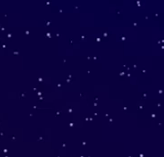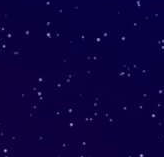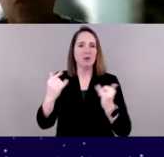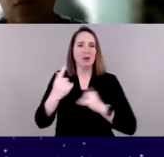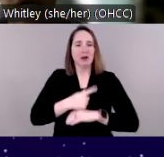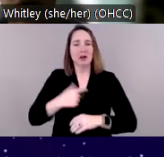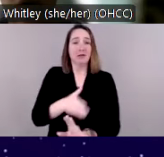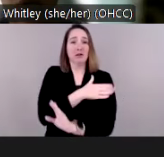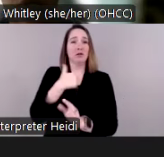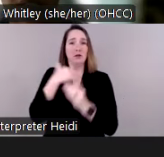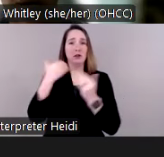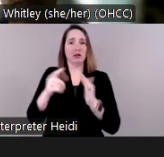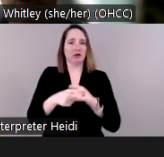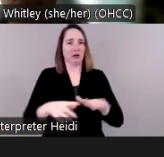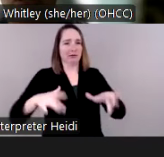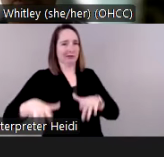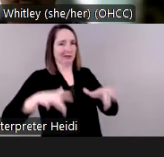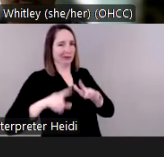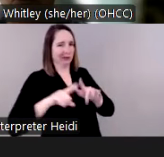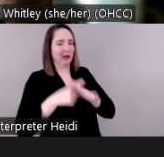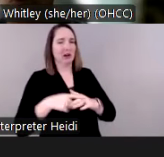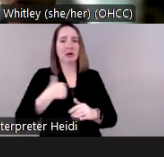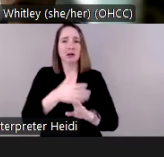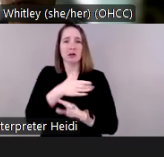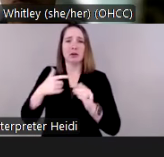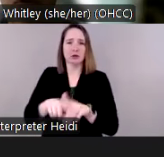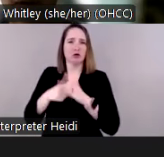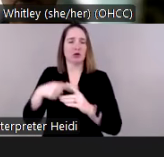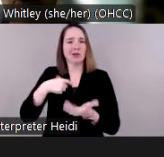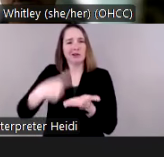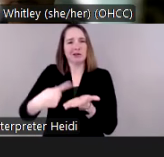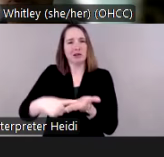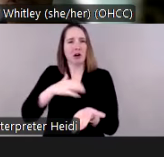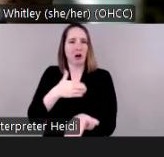Before we get started on our training topic, which is going to be or going